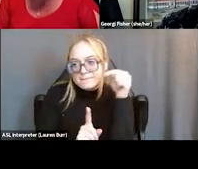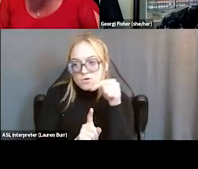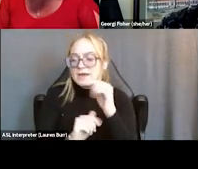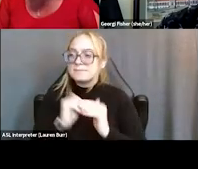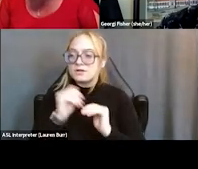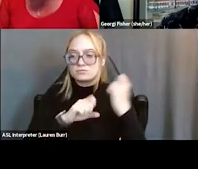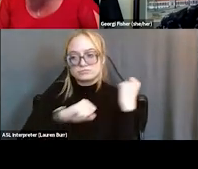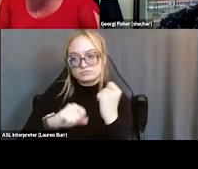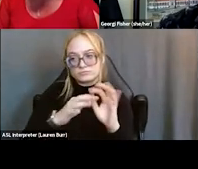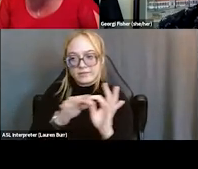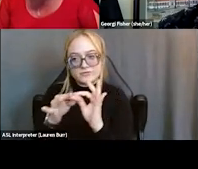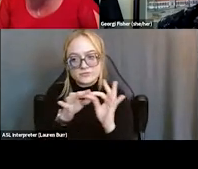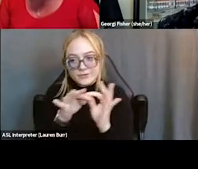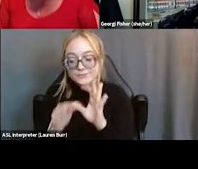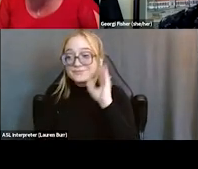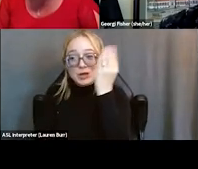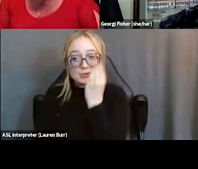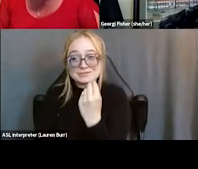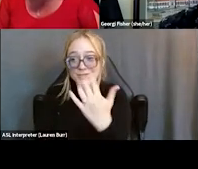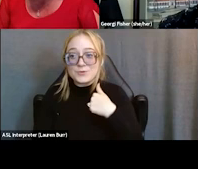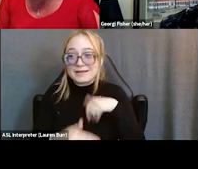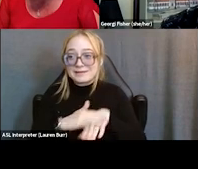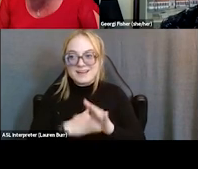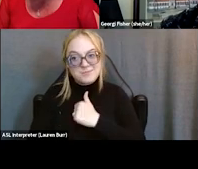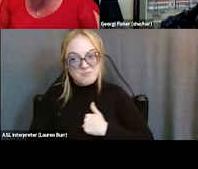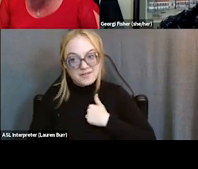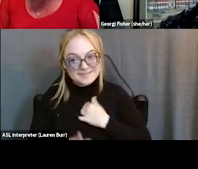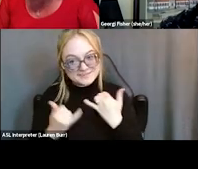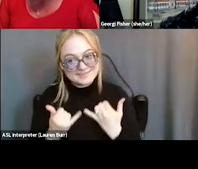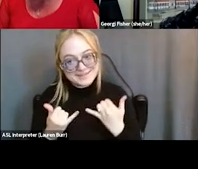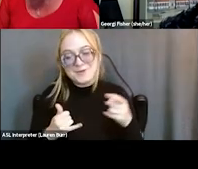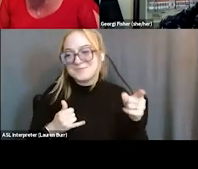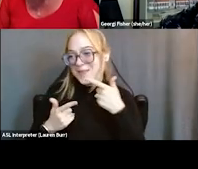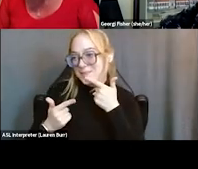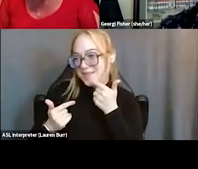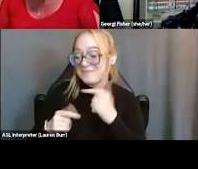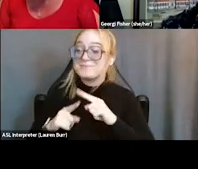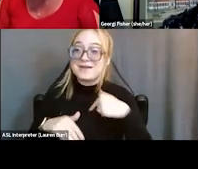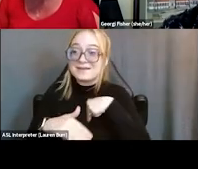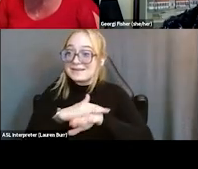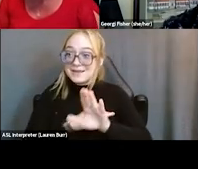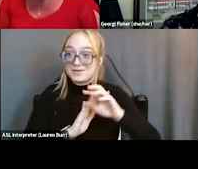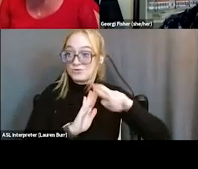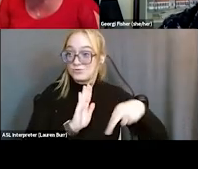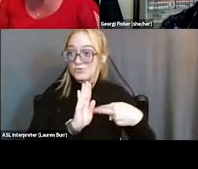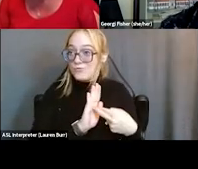I will tell you guys I came in and I apologize now and they kind of laugh, but I came in to this role like having done SOAR